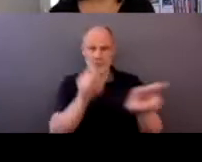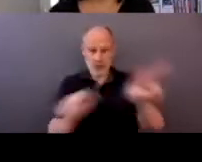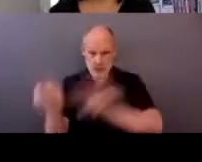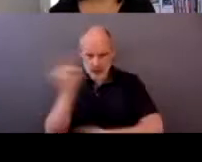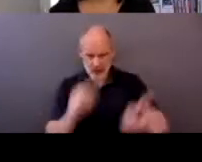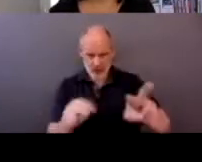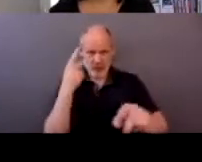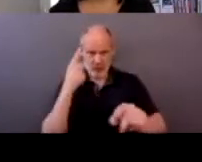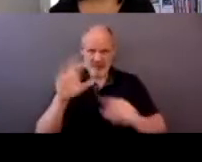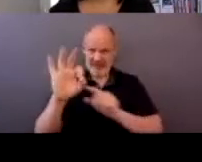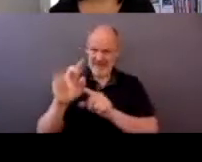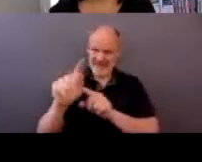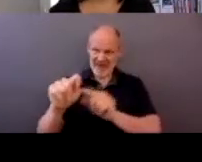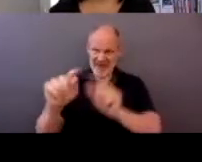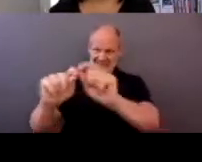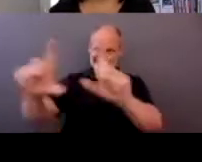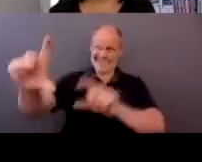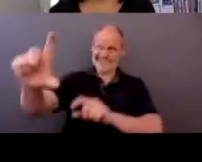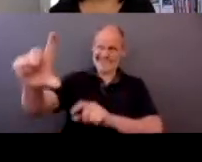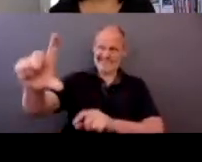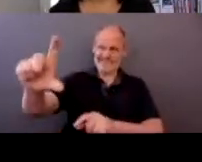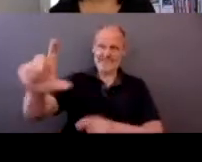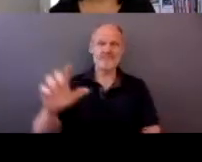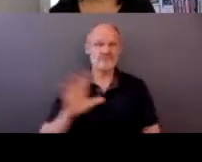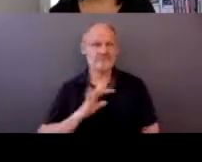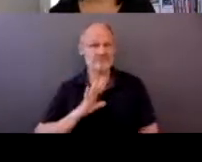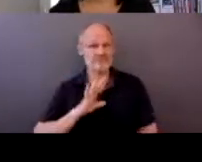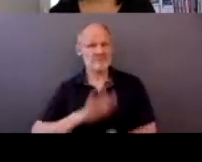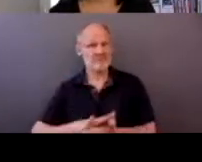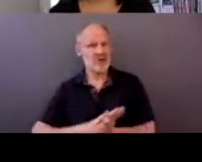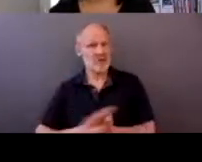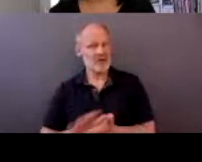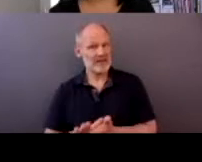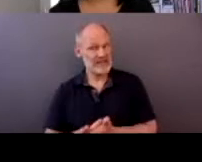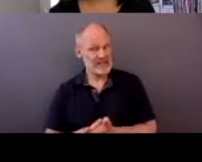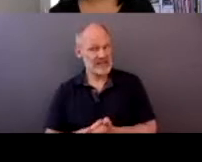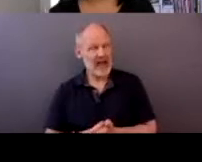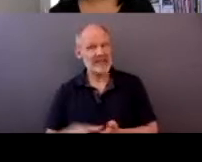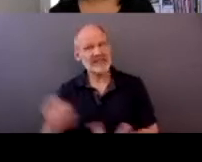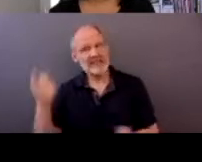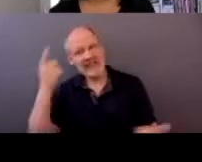So we felt that was a good compromise, given the potential for a larger adult